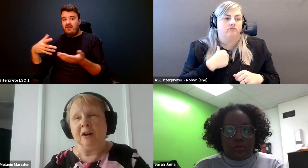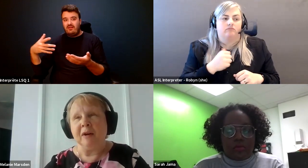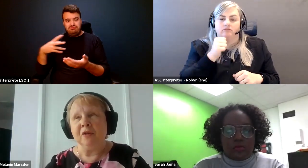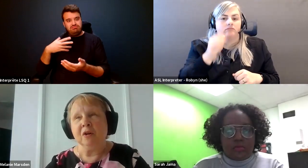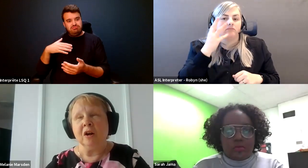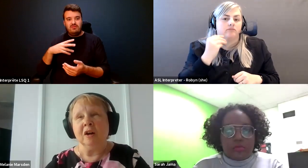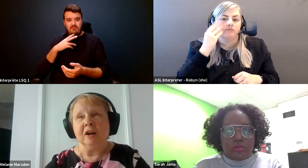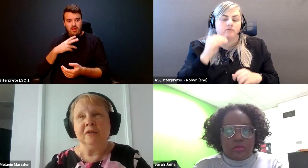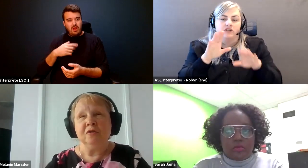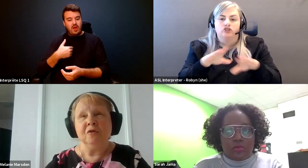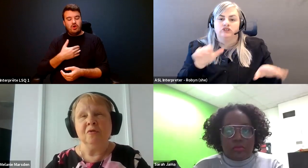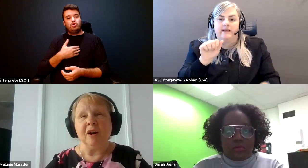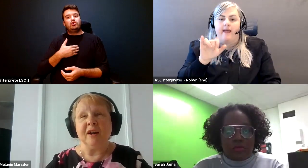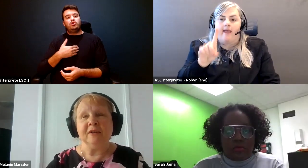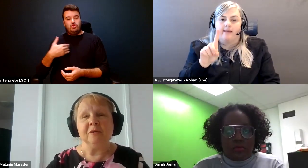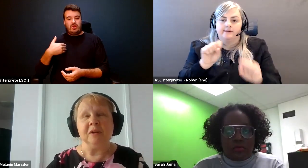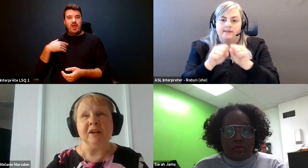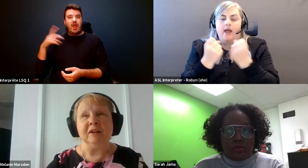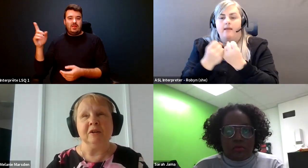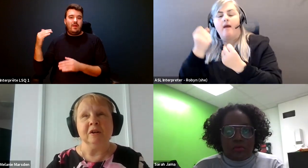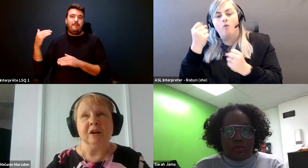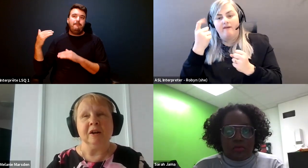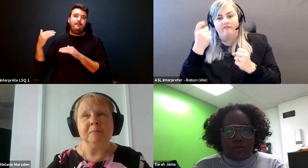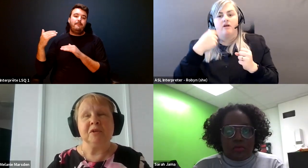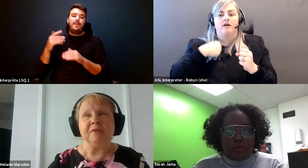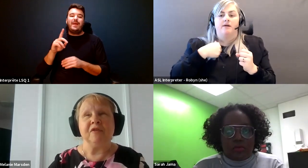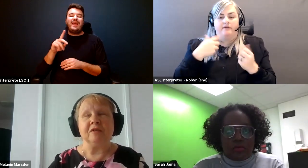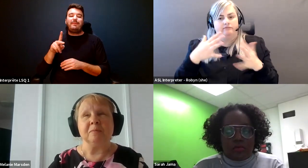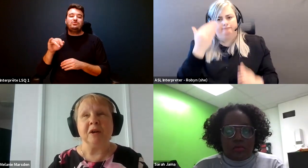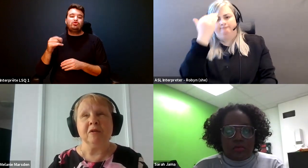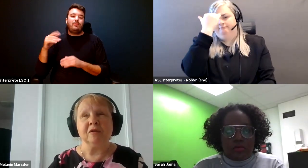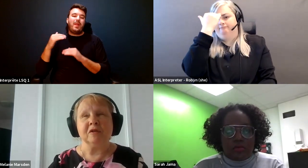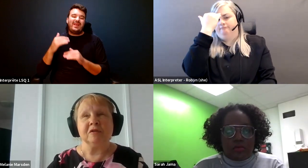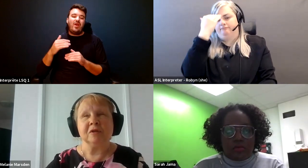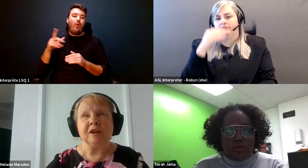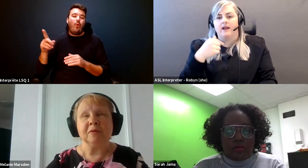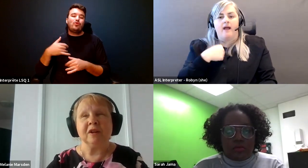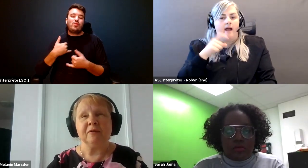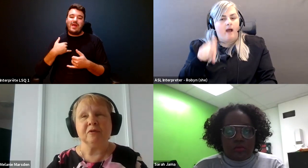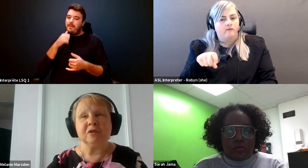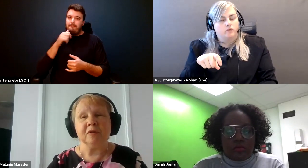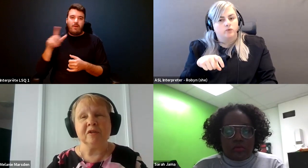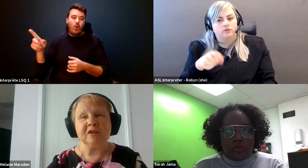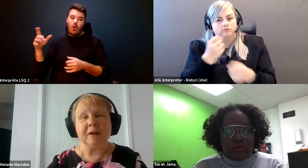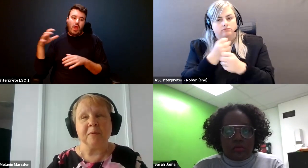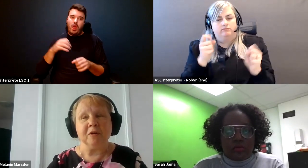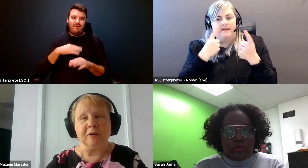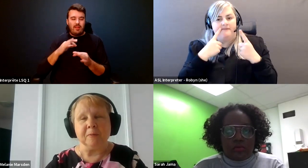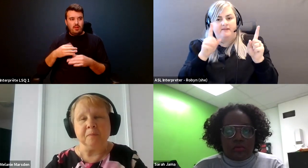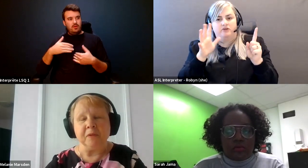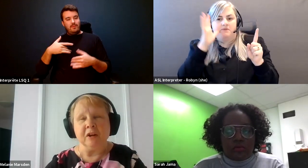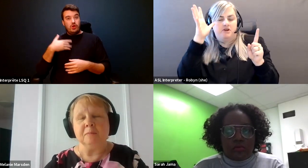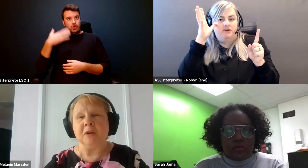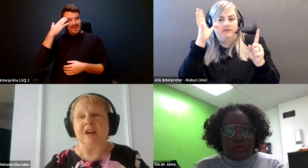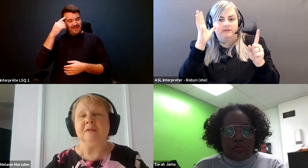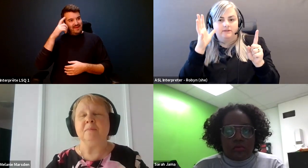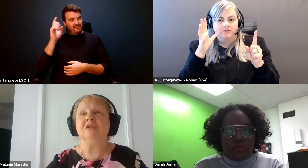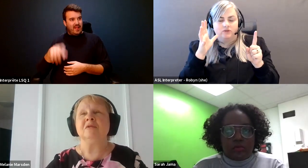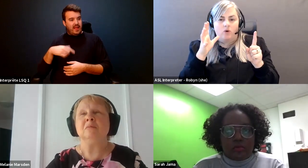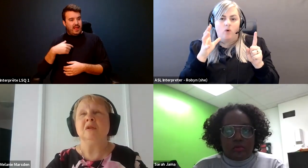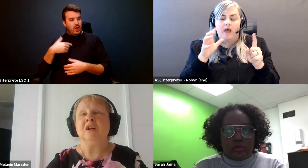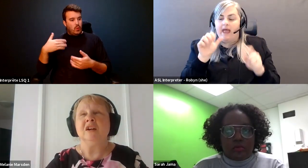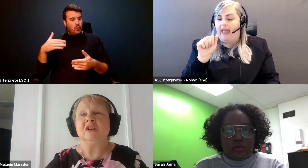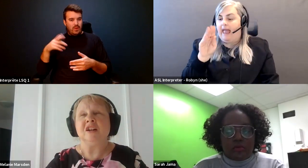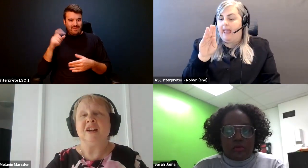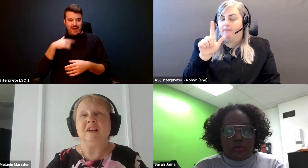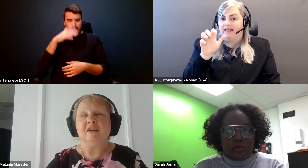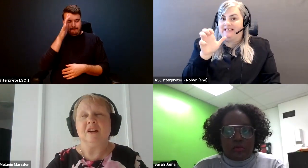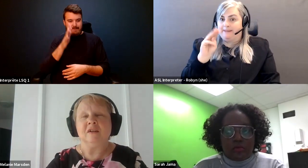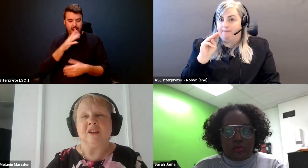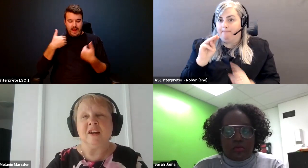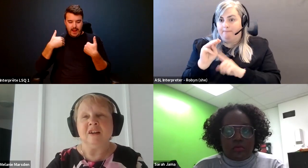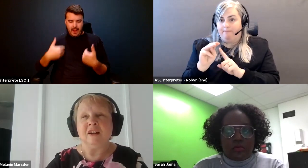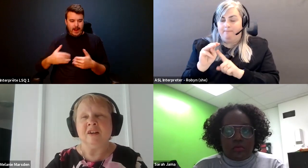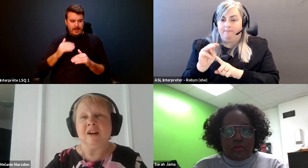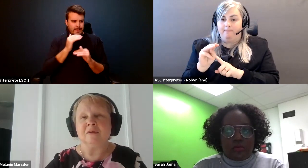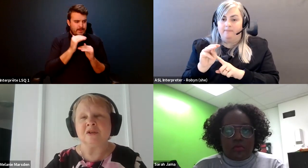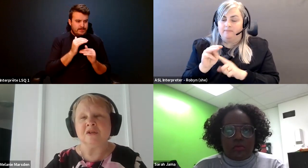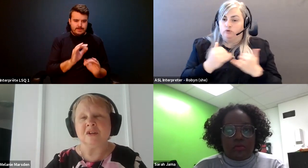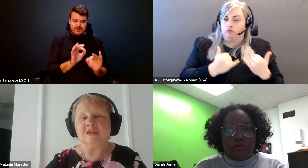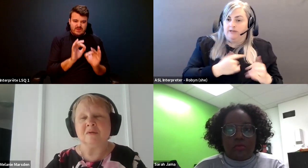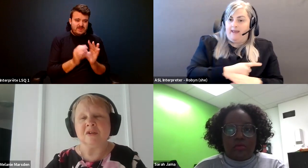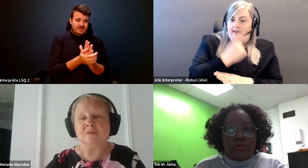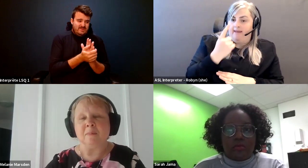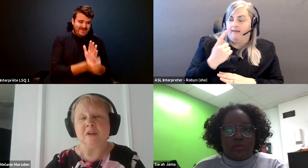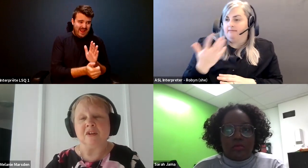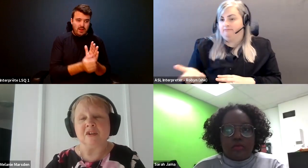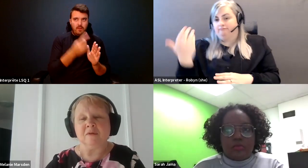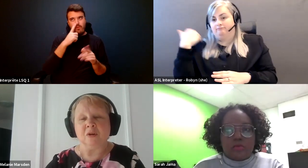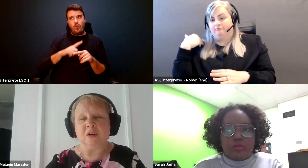Melanie Marsden: However, I knew I had to be safe, effective parent so that I wouldn't have to experience that barrier but able ISM today, then and now still as as rapid as ever.